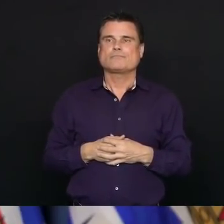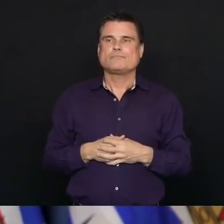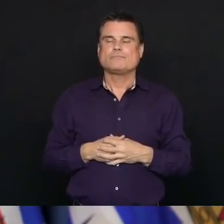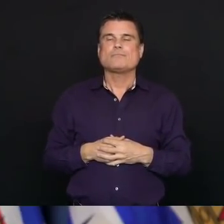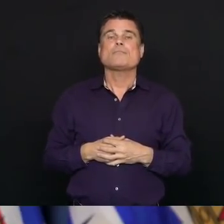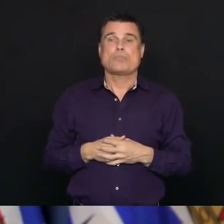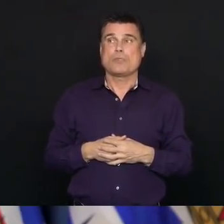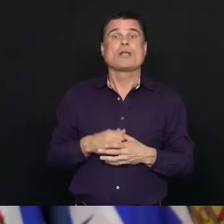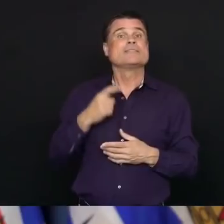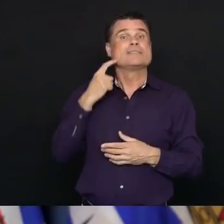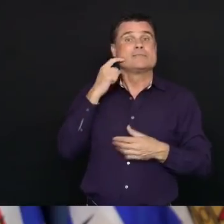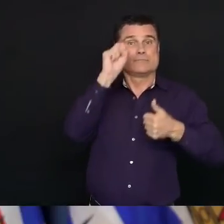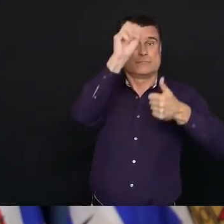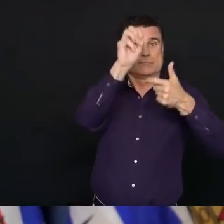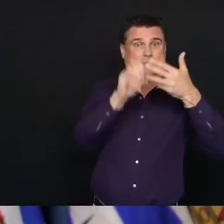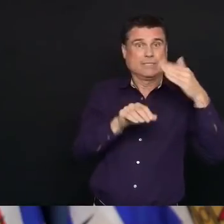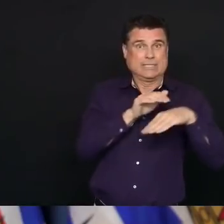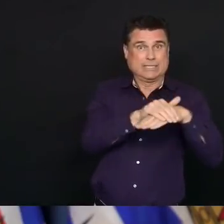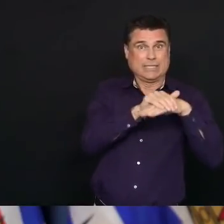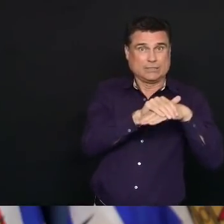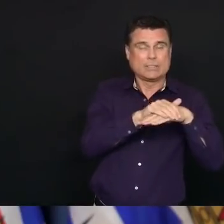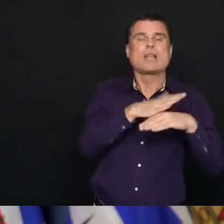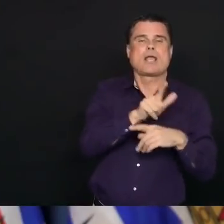do not know.